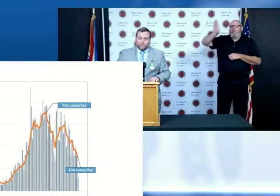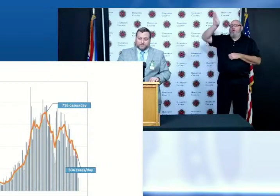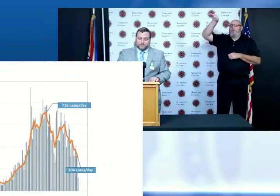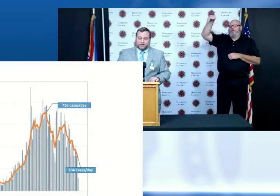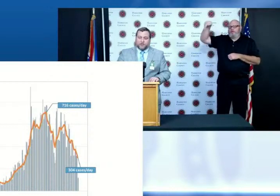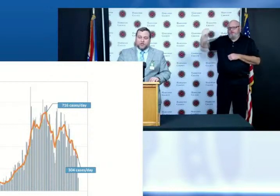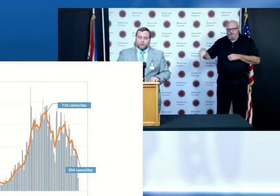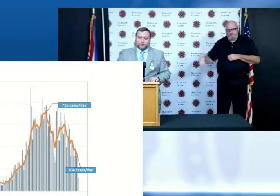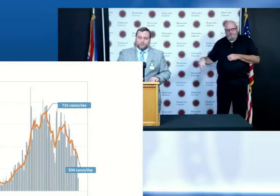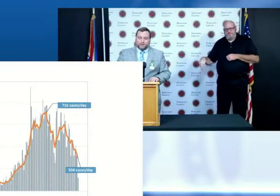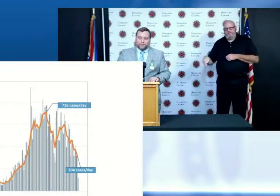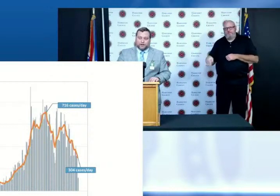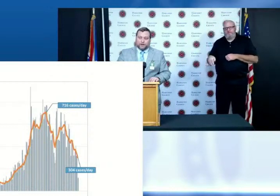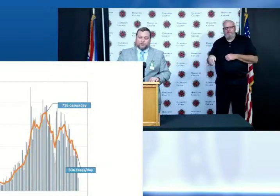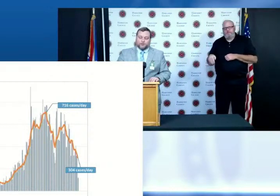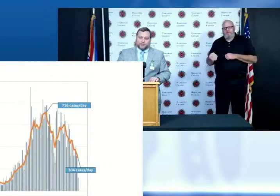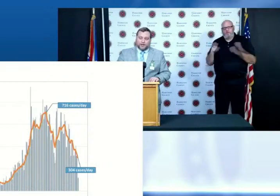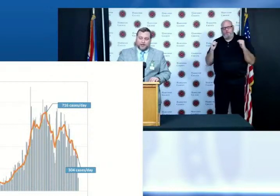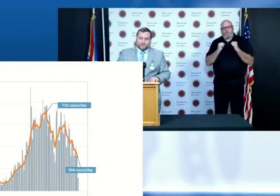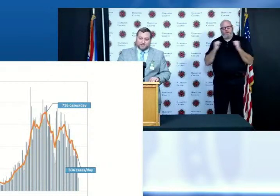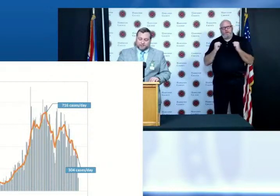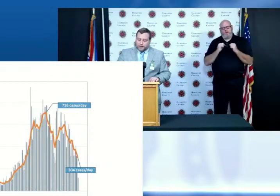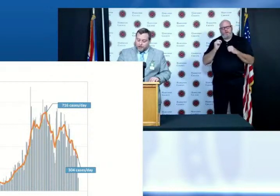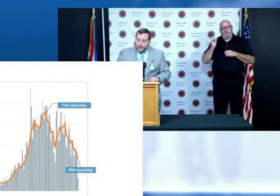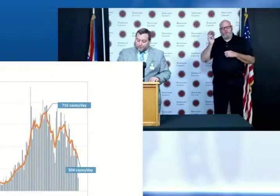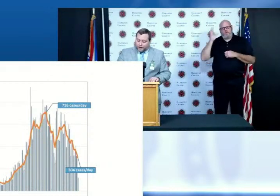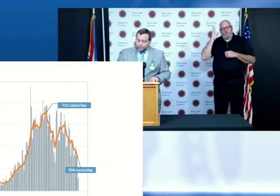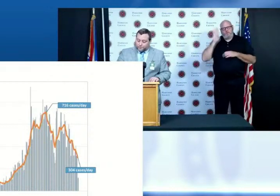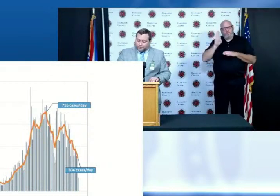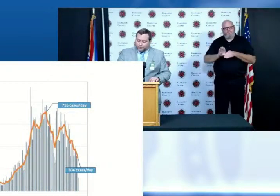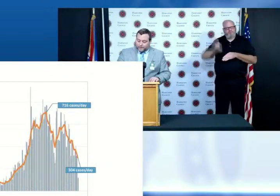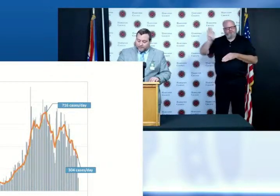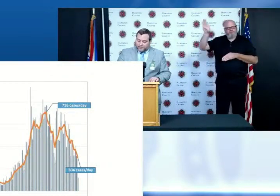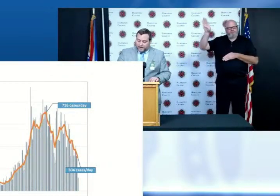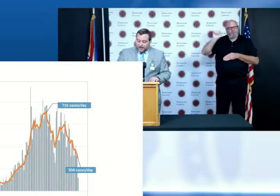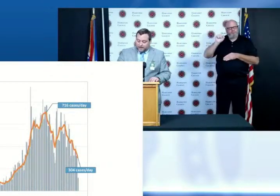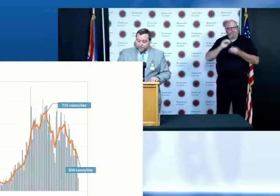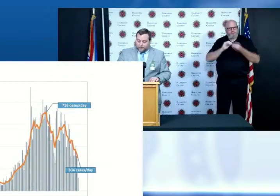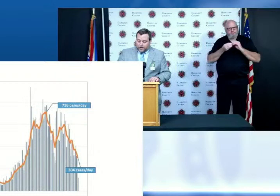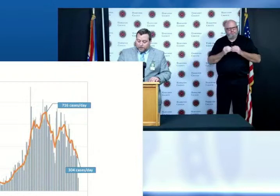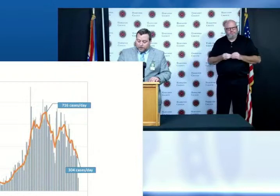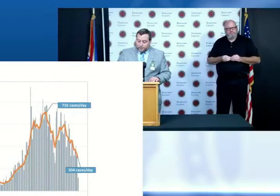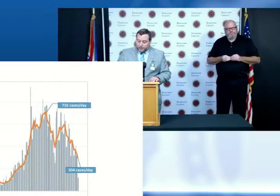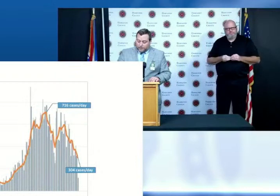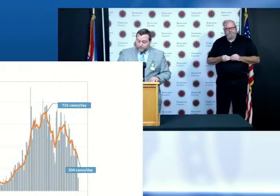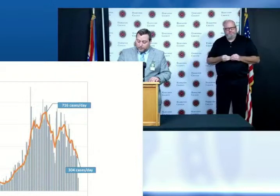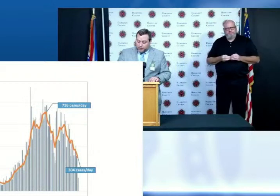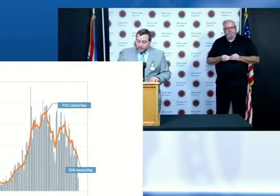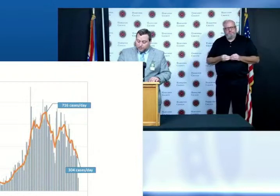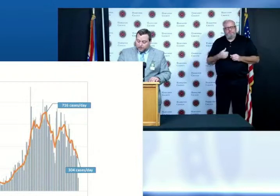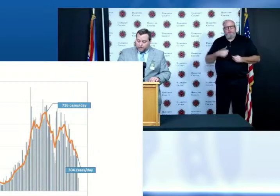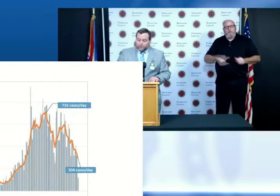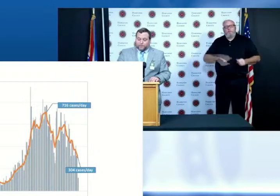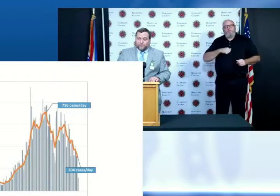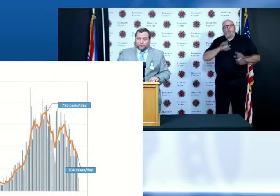was just a huge significant increase in cases I'm proud to report that today we are down around 304